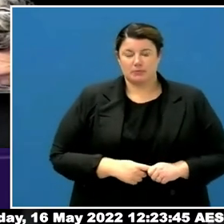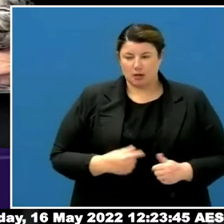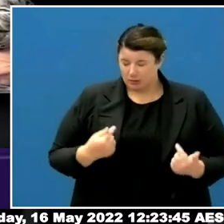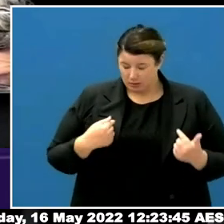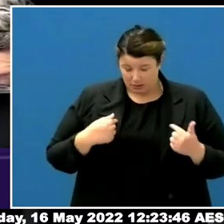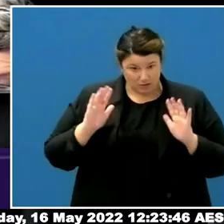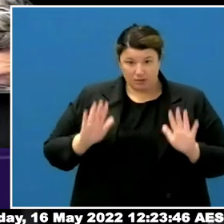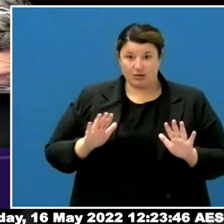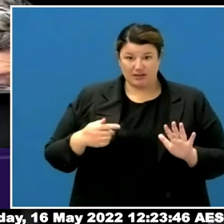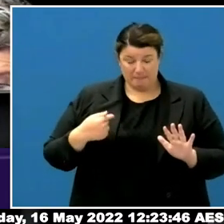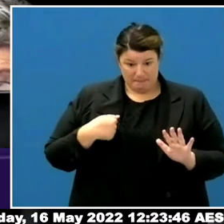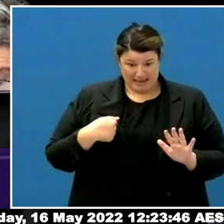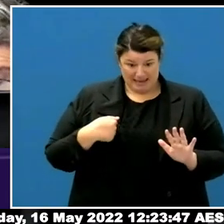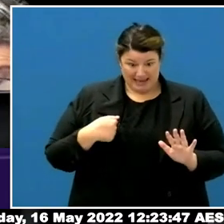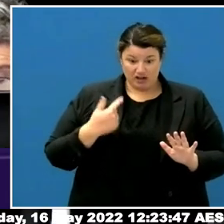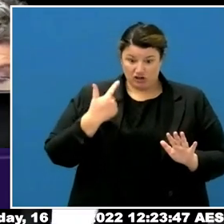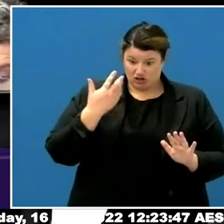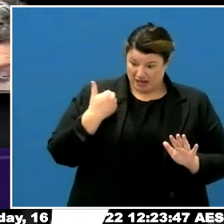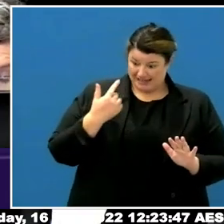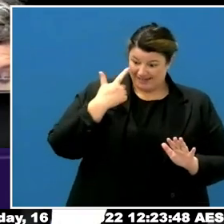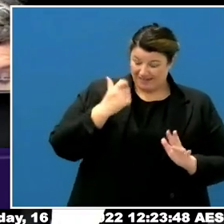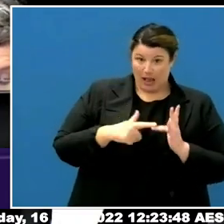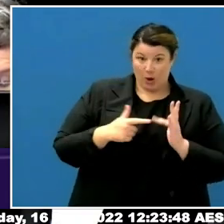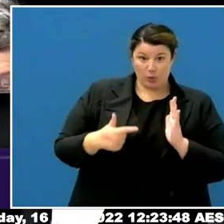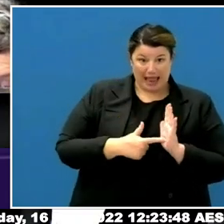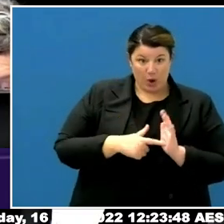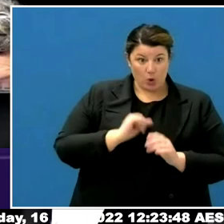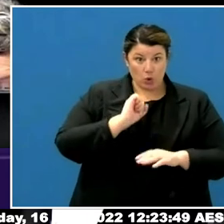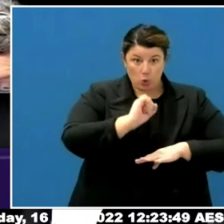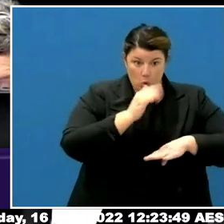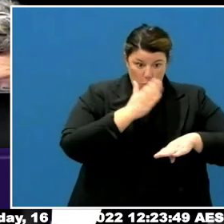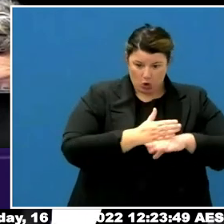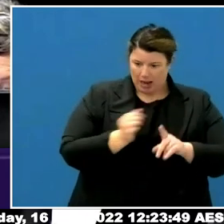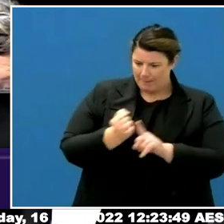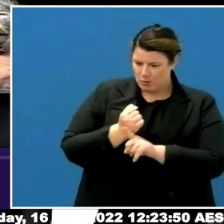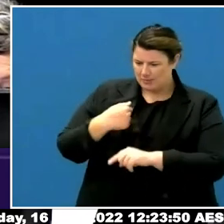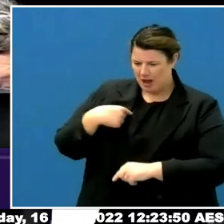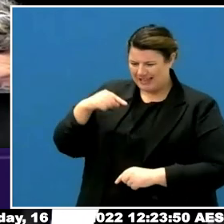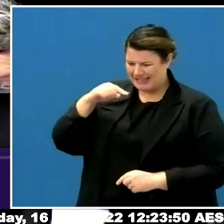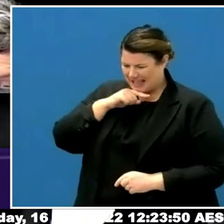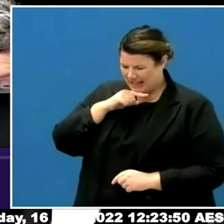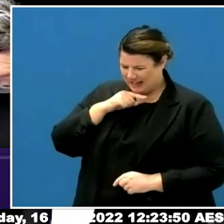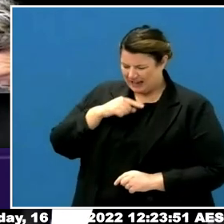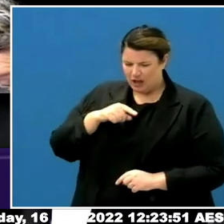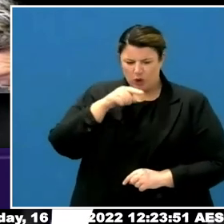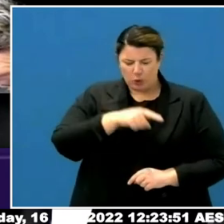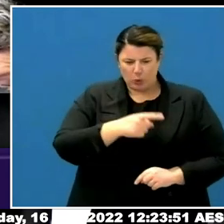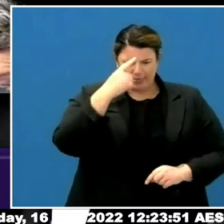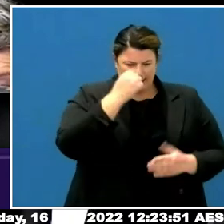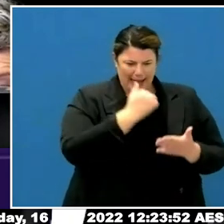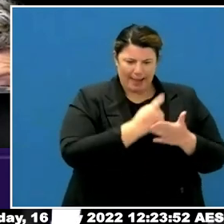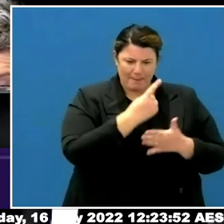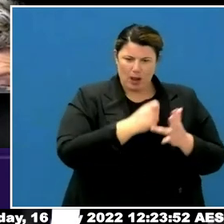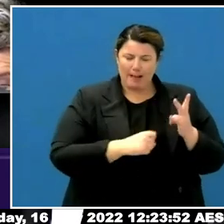that my child's been abused at the hand of one of your workers, and it's more important for you to tell me that you've employed him properly.